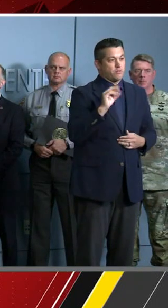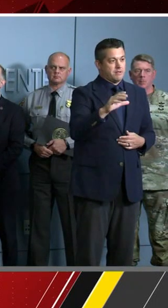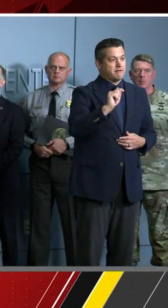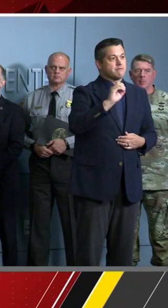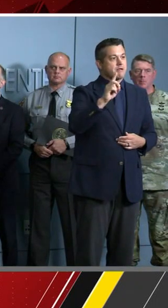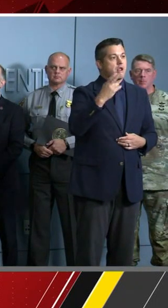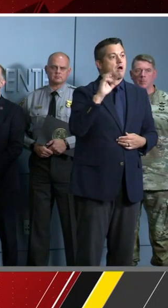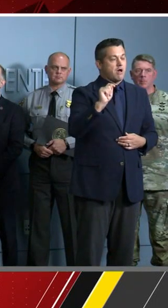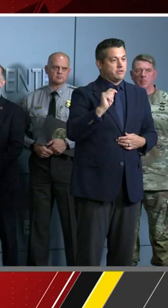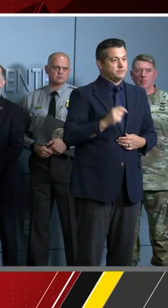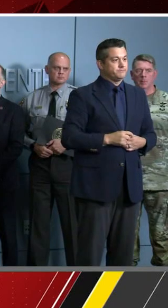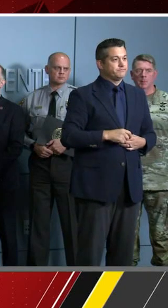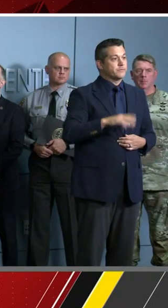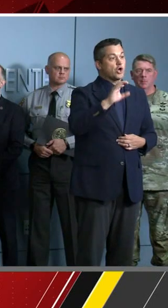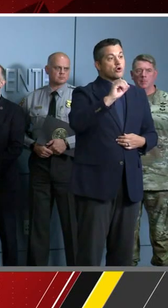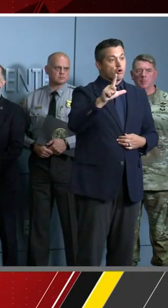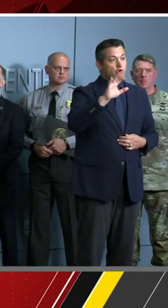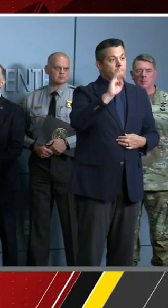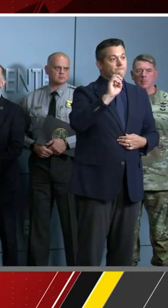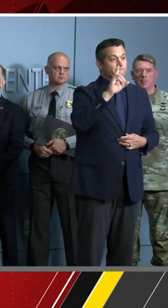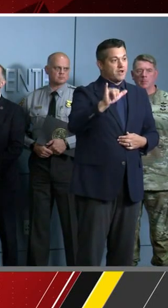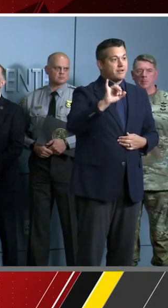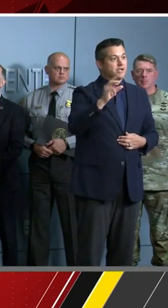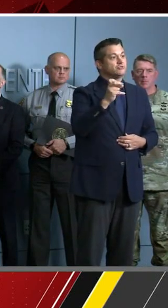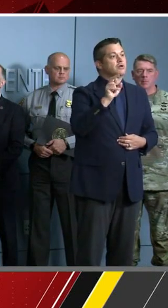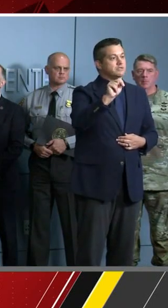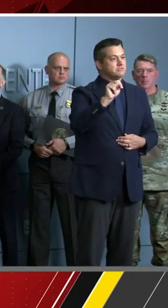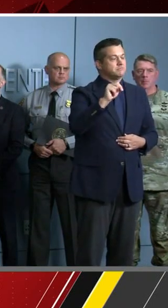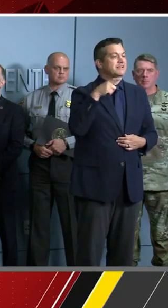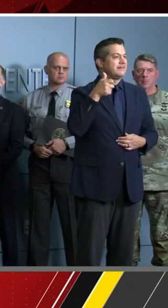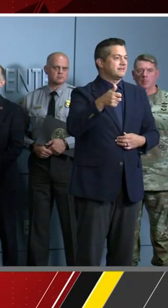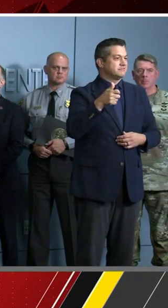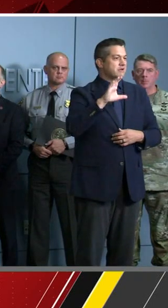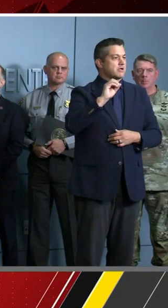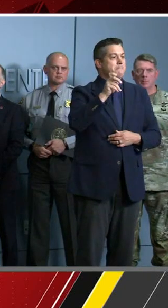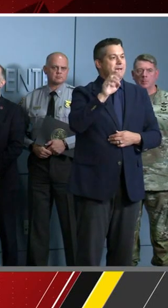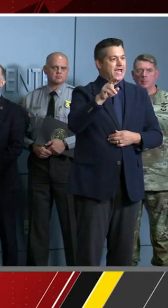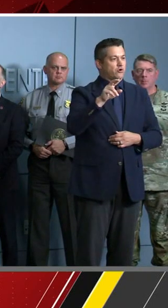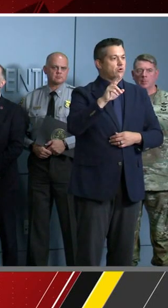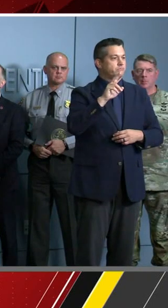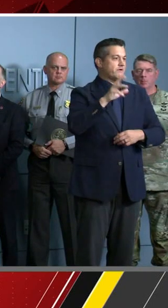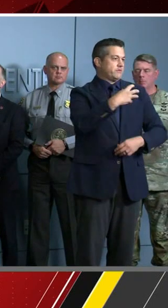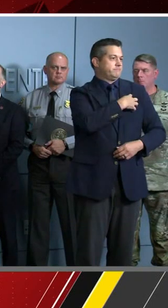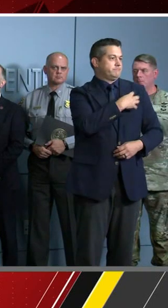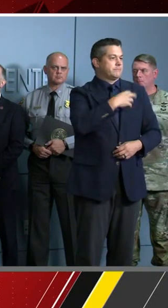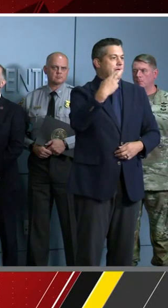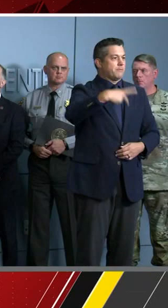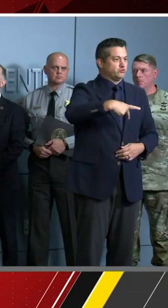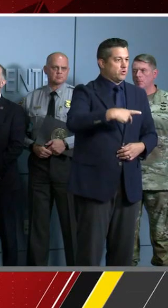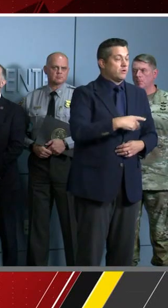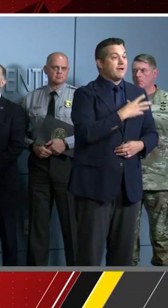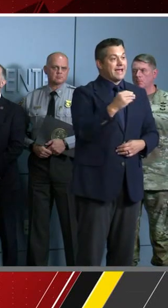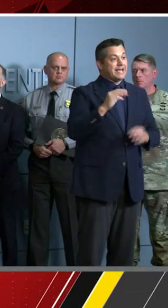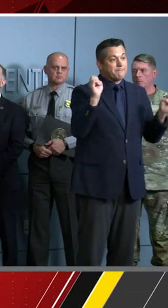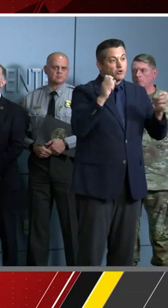Freddie Johnson, the commander of the North Carolina State